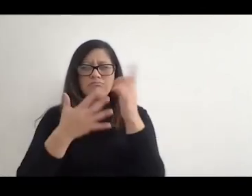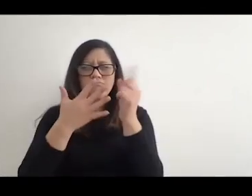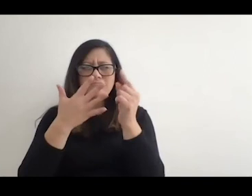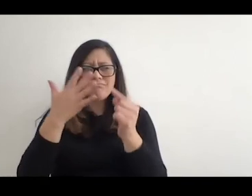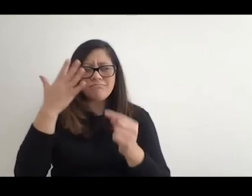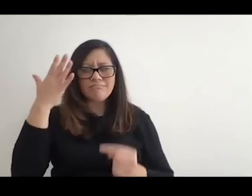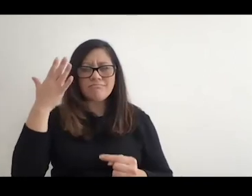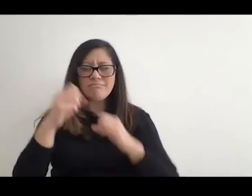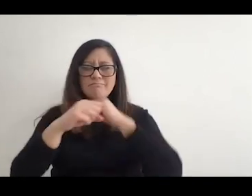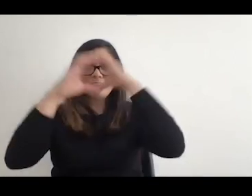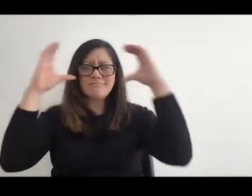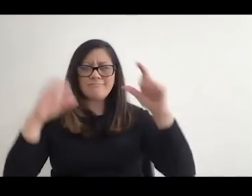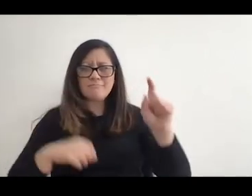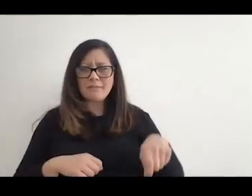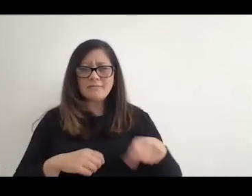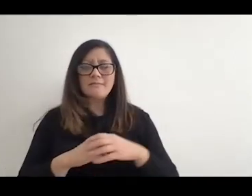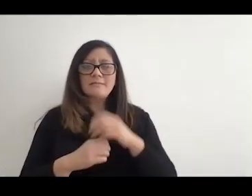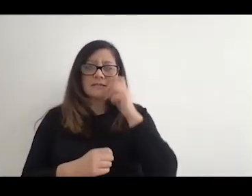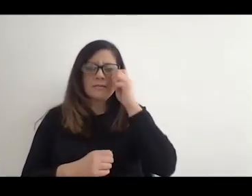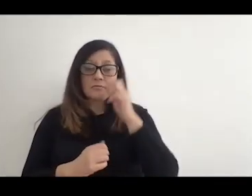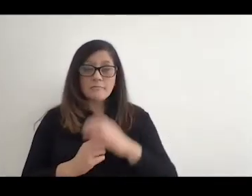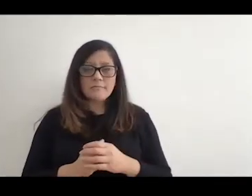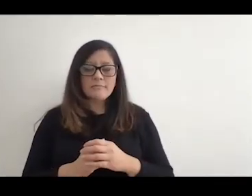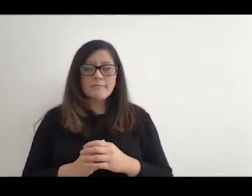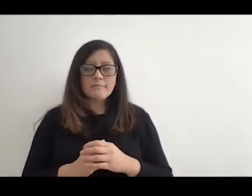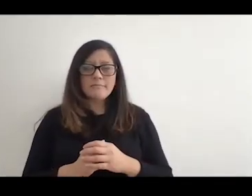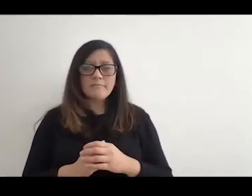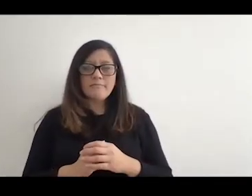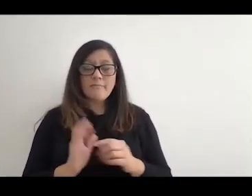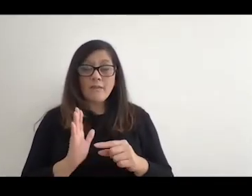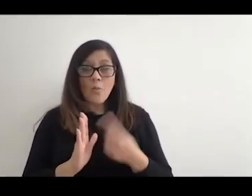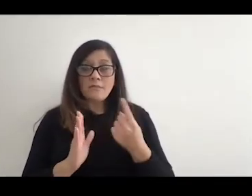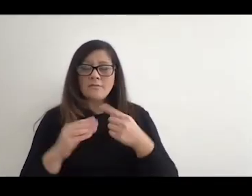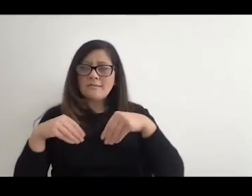These are things that you think about and you know what. Once stores start to do this.